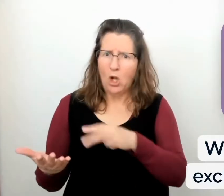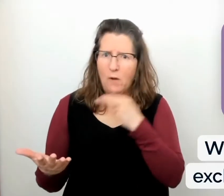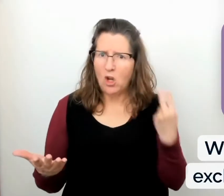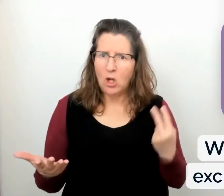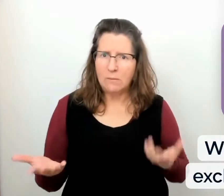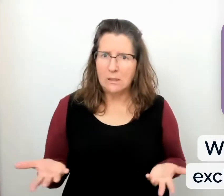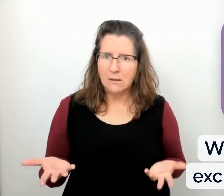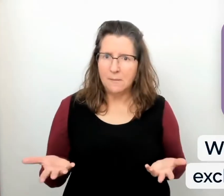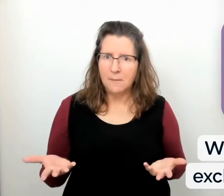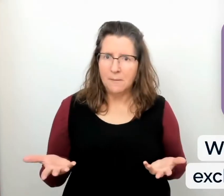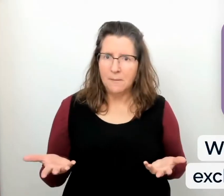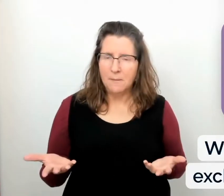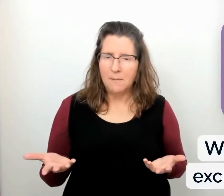I would point out that the sentence needed a verb.